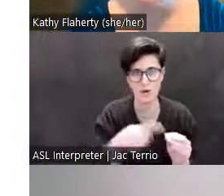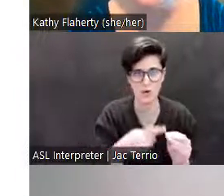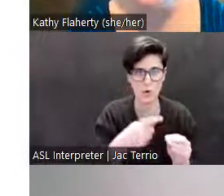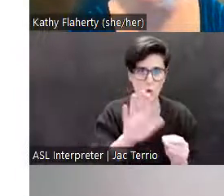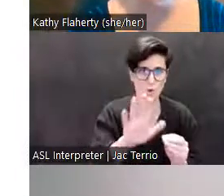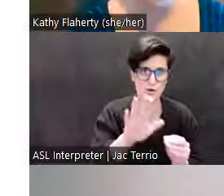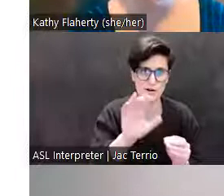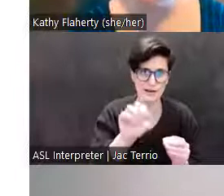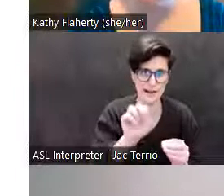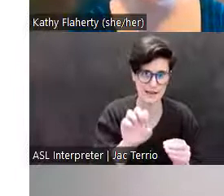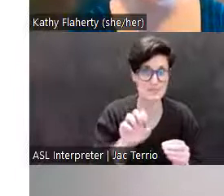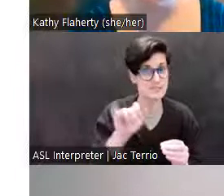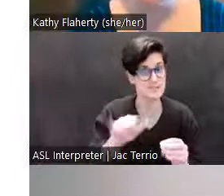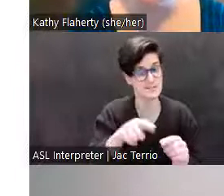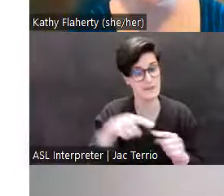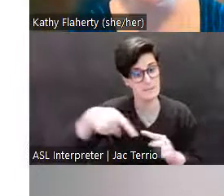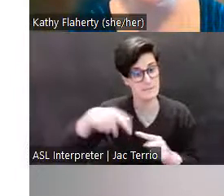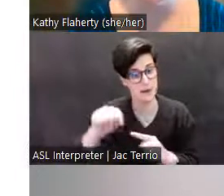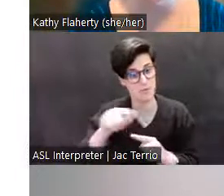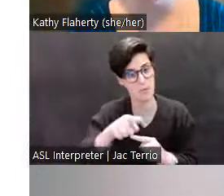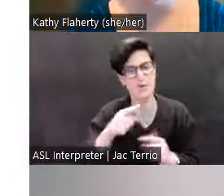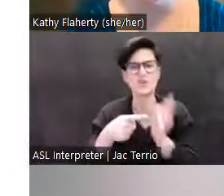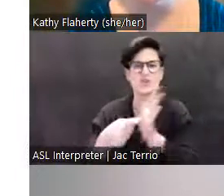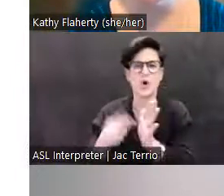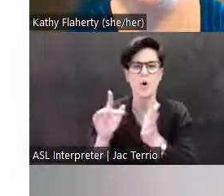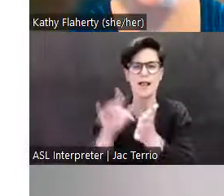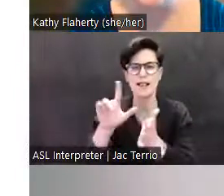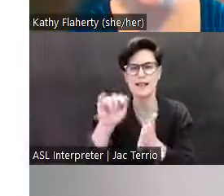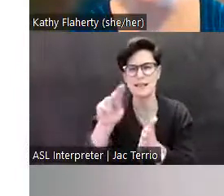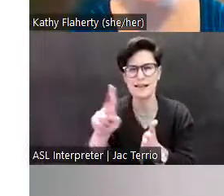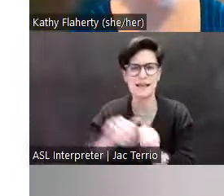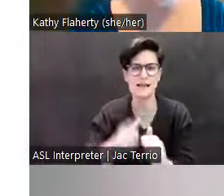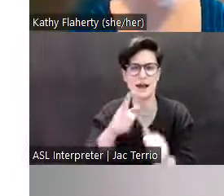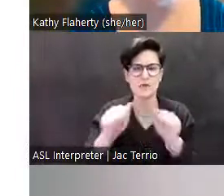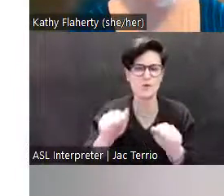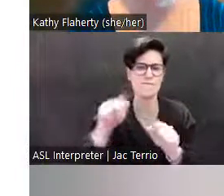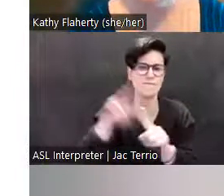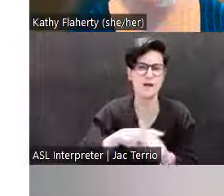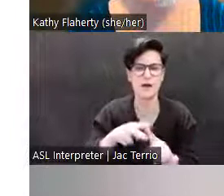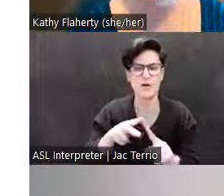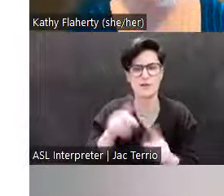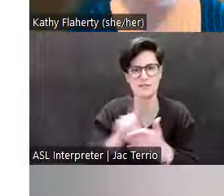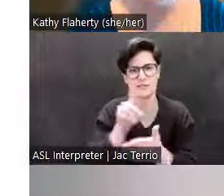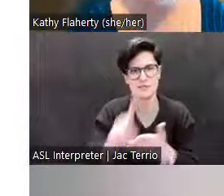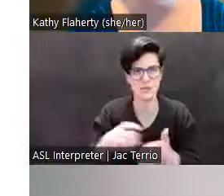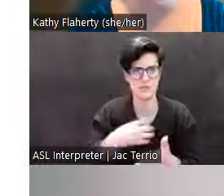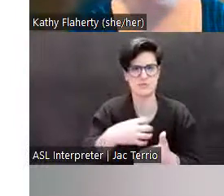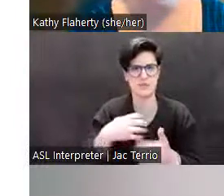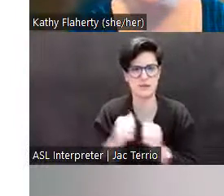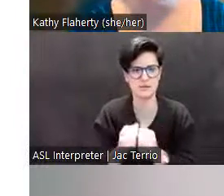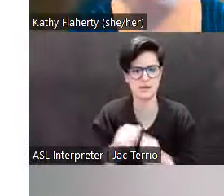link to how to file a discrimination complaint with the Cro and we will be sharing this Powerpoint